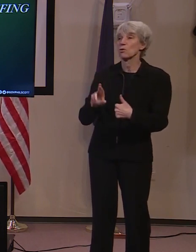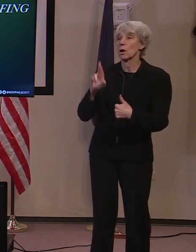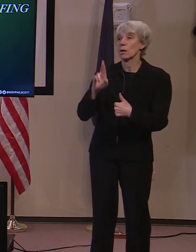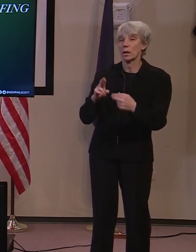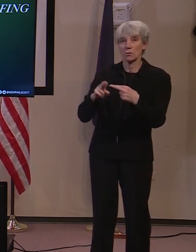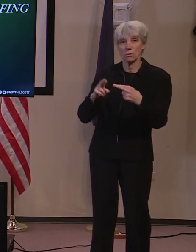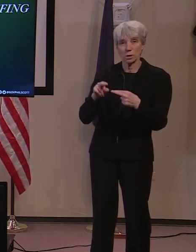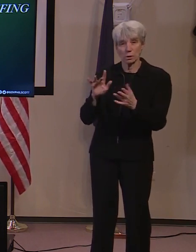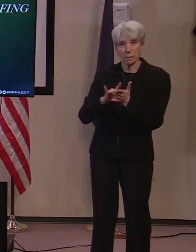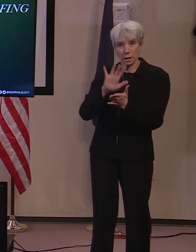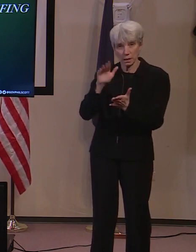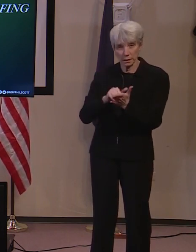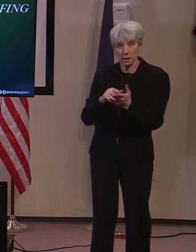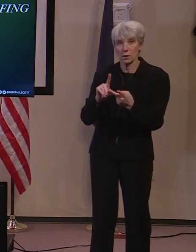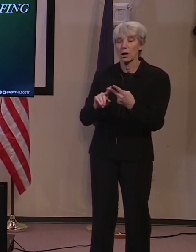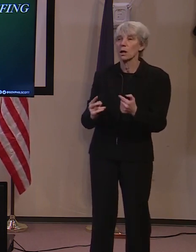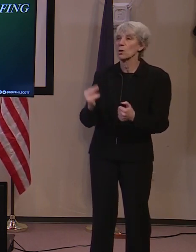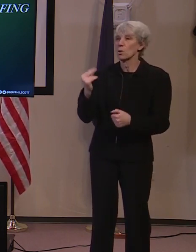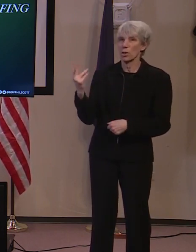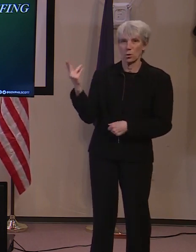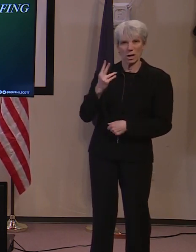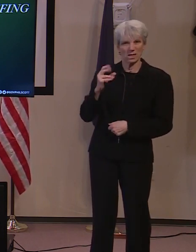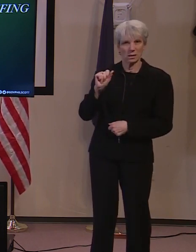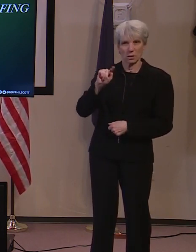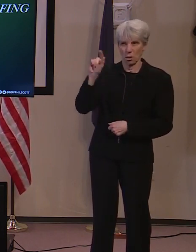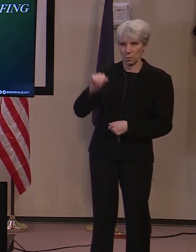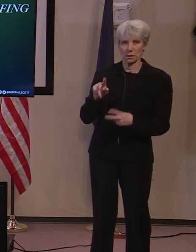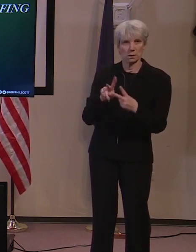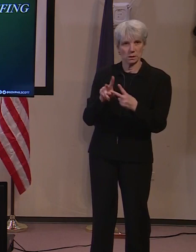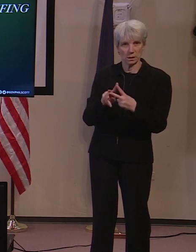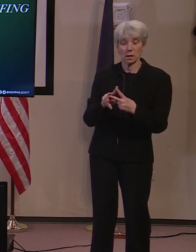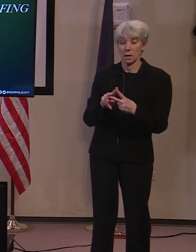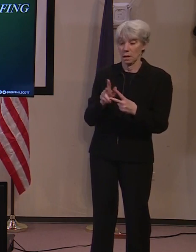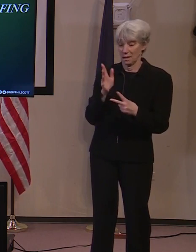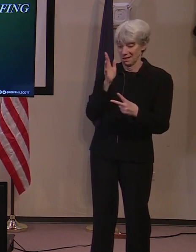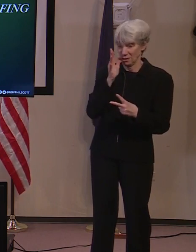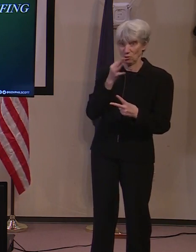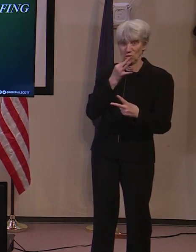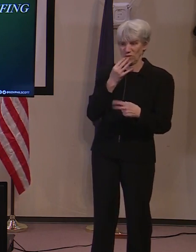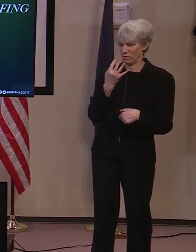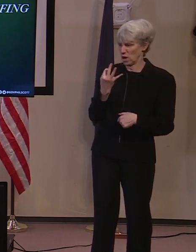Northwestern Medical Center. Beginning as early as Friday. They will be at UVM